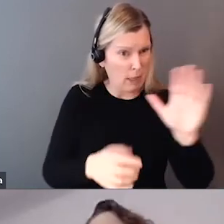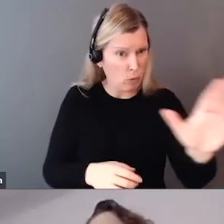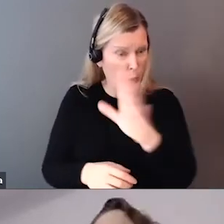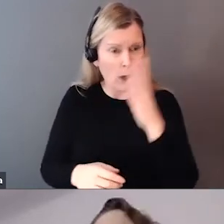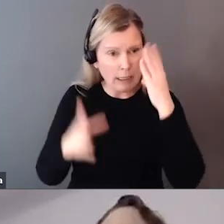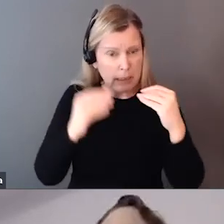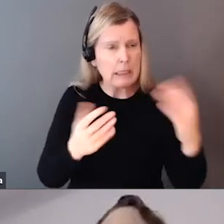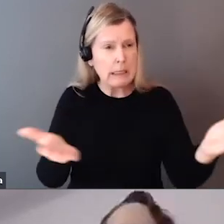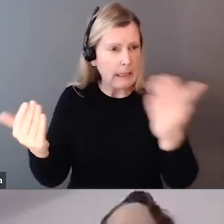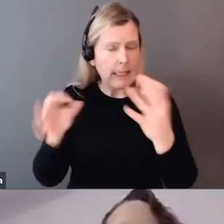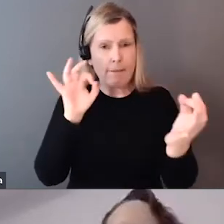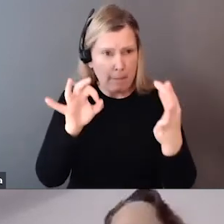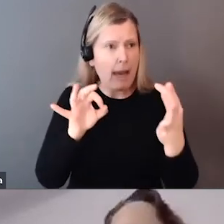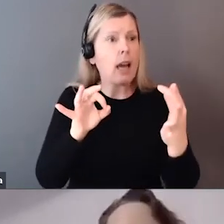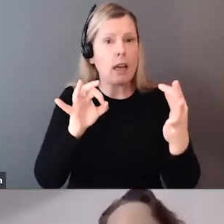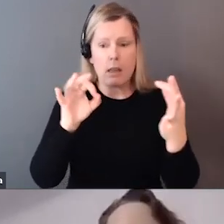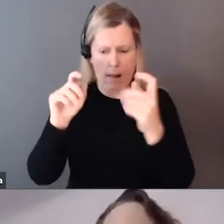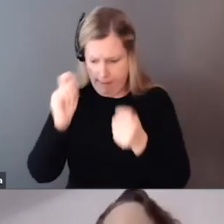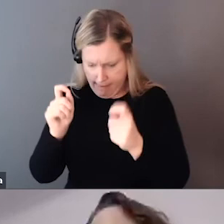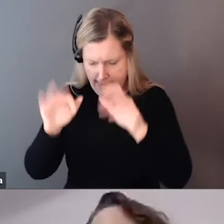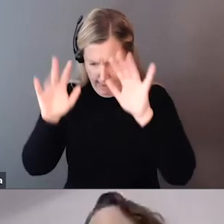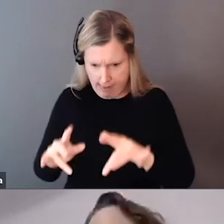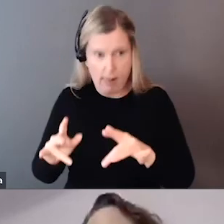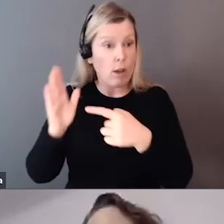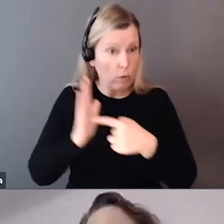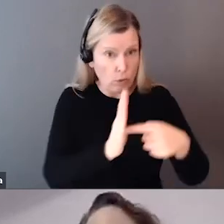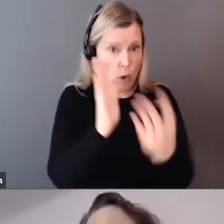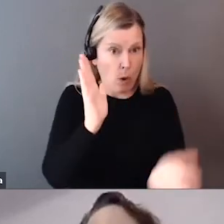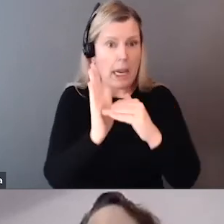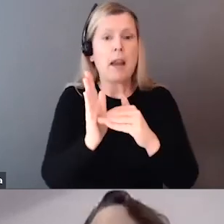developed the guide again and validated it with the workshop. We also worked very closely